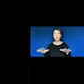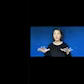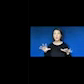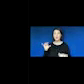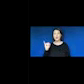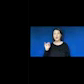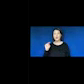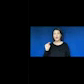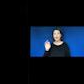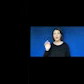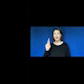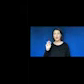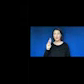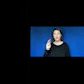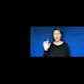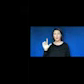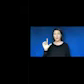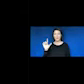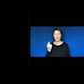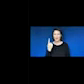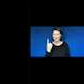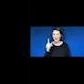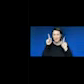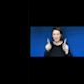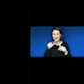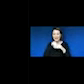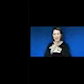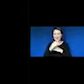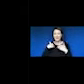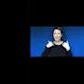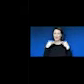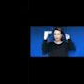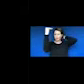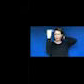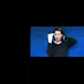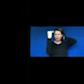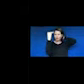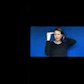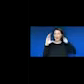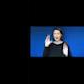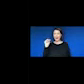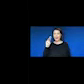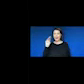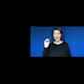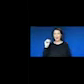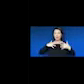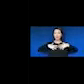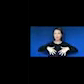One of my job seekers came out with John Deere cap, camouflage sweatshirt, so it's easy to see his interests.